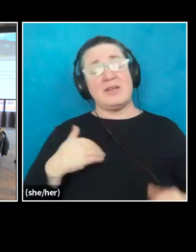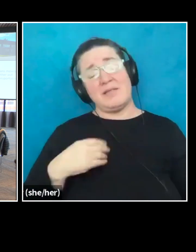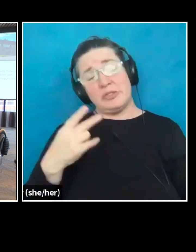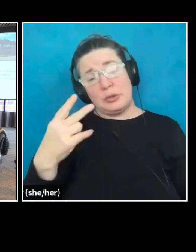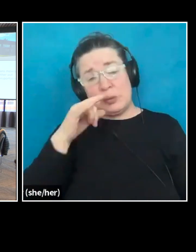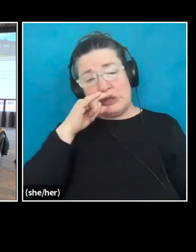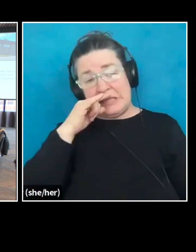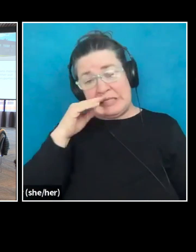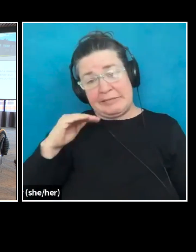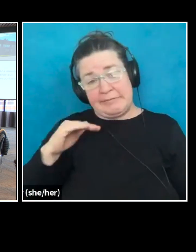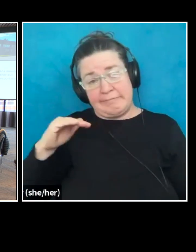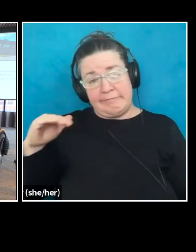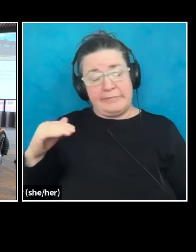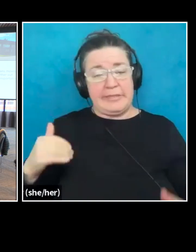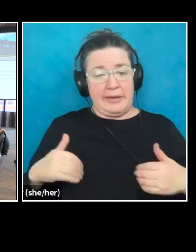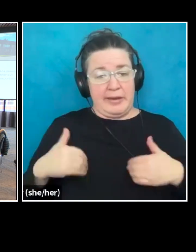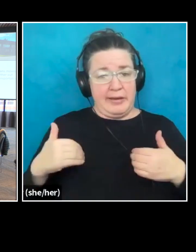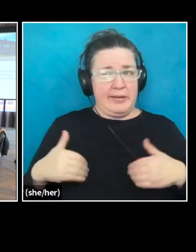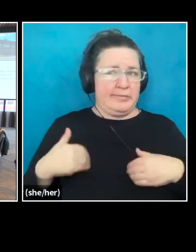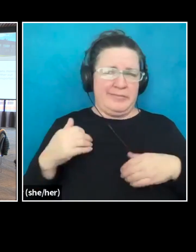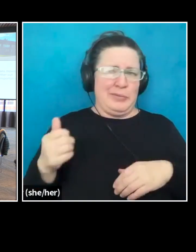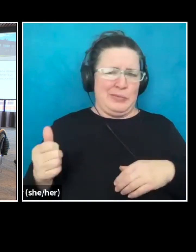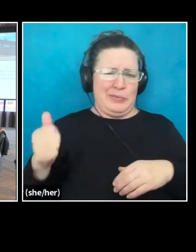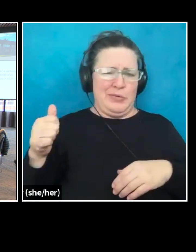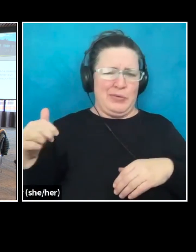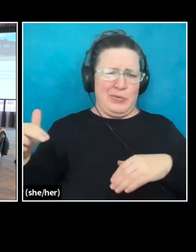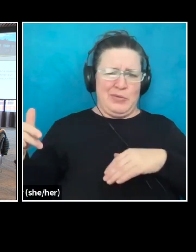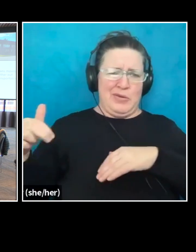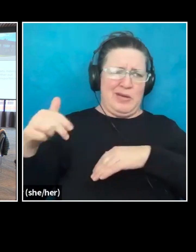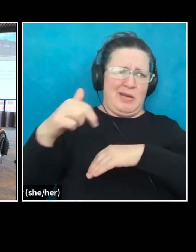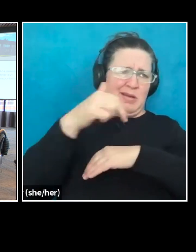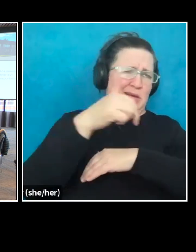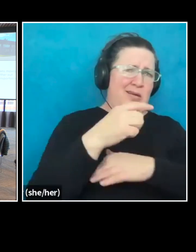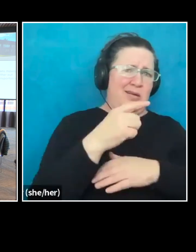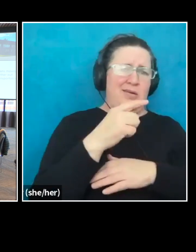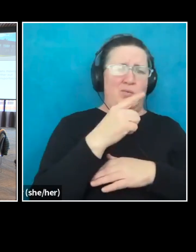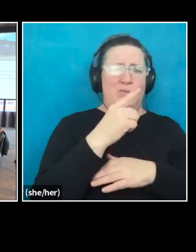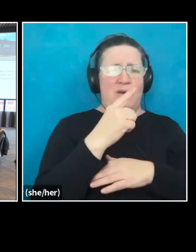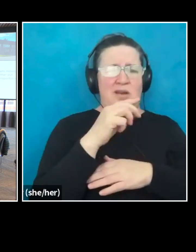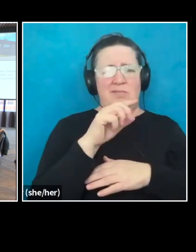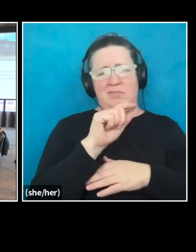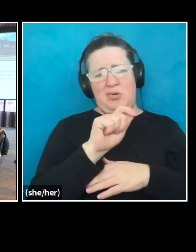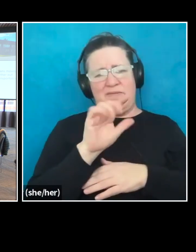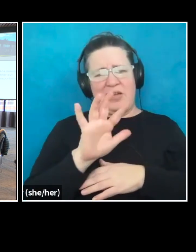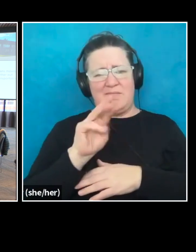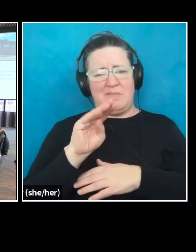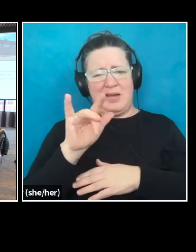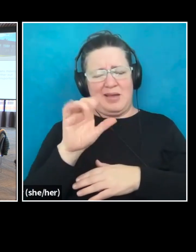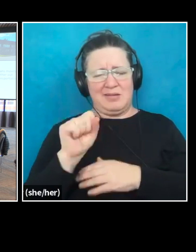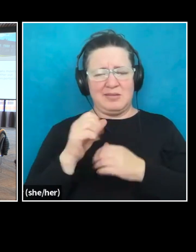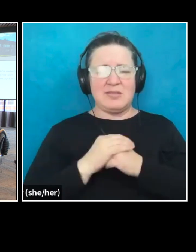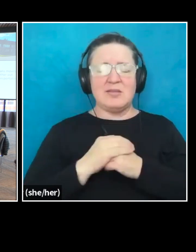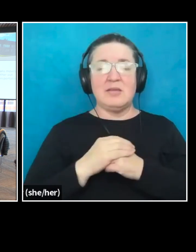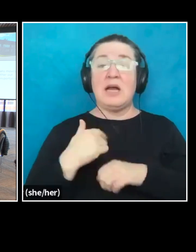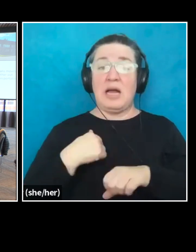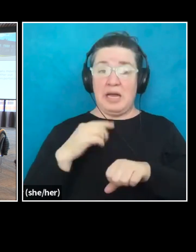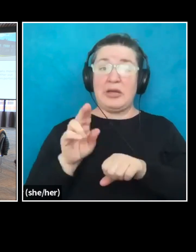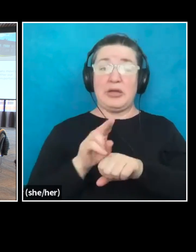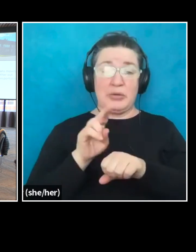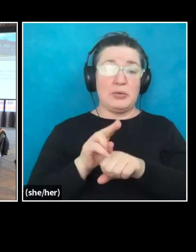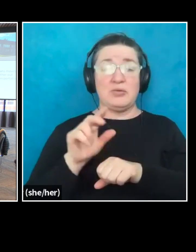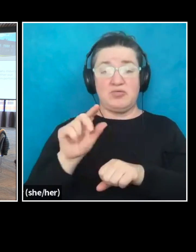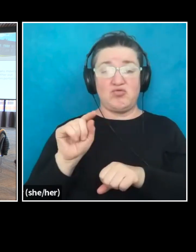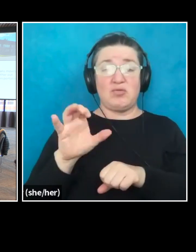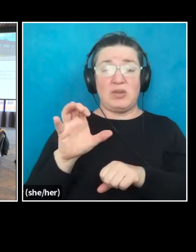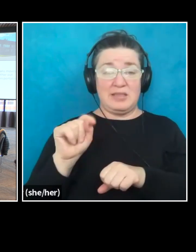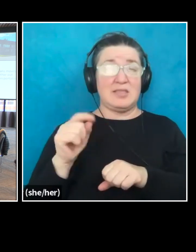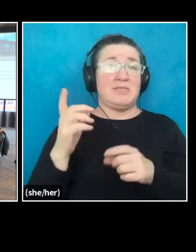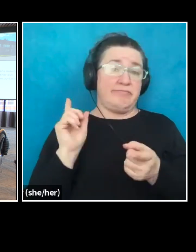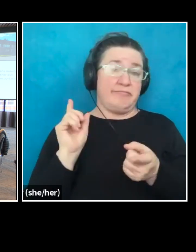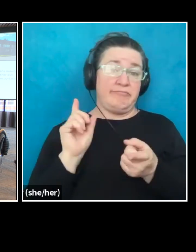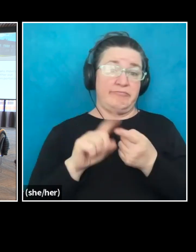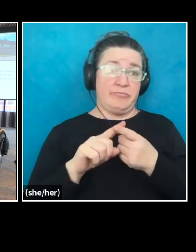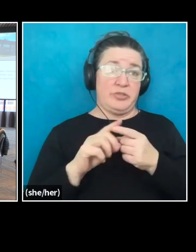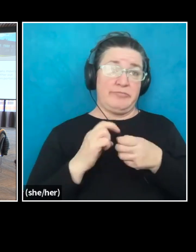um I use transit to get to work. Uh and there is uh we're on the the closest bus line is a major